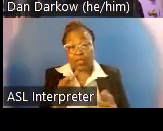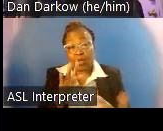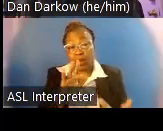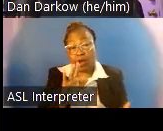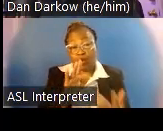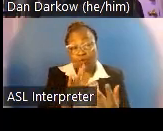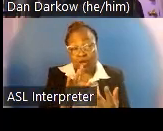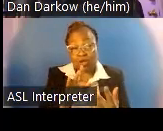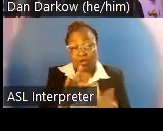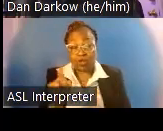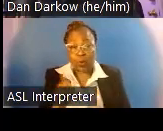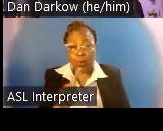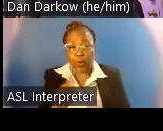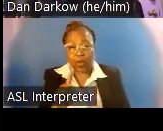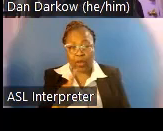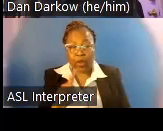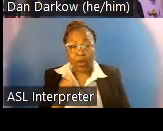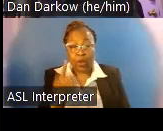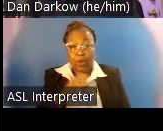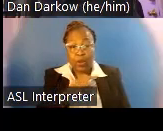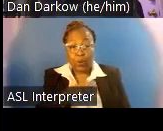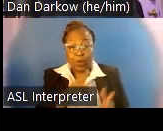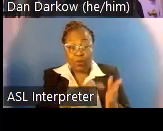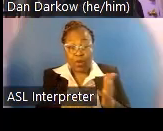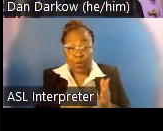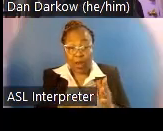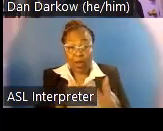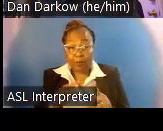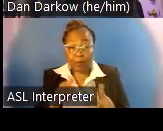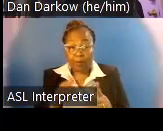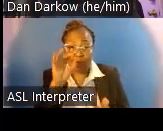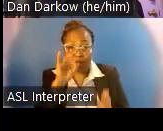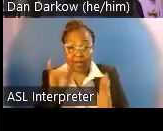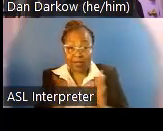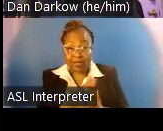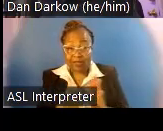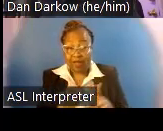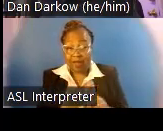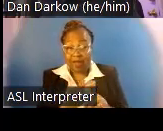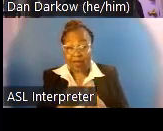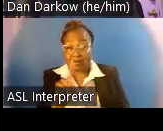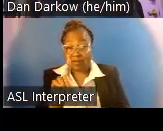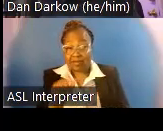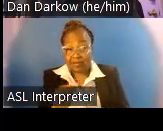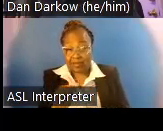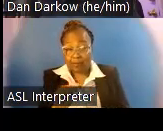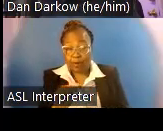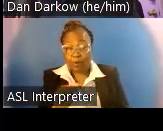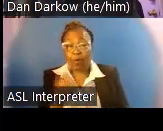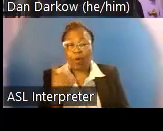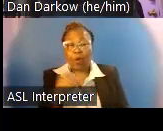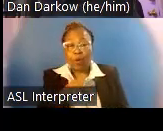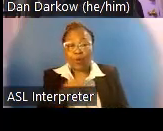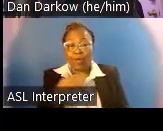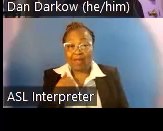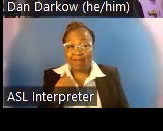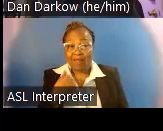where we required that people identify as disabled that we were ending up with a disproportionately white group.